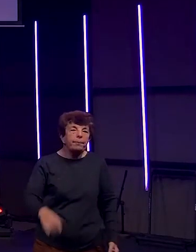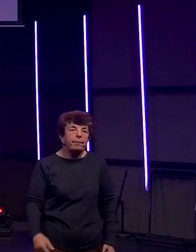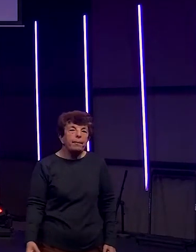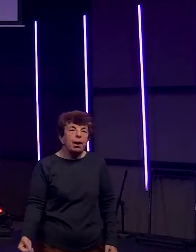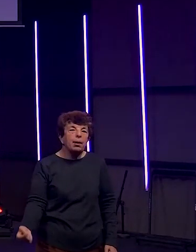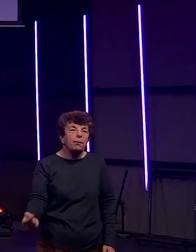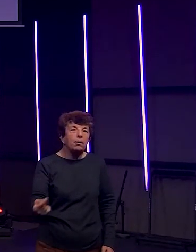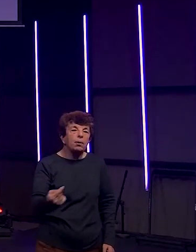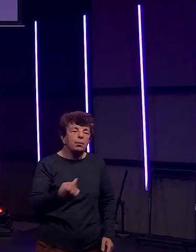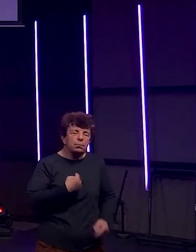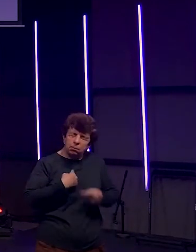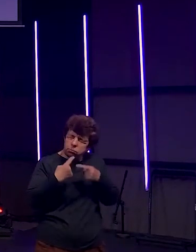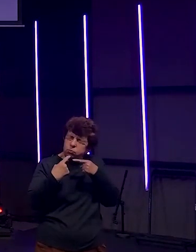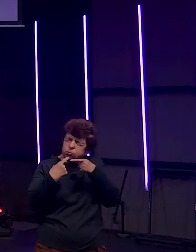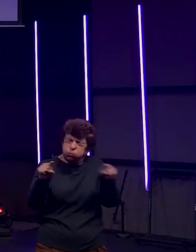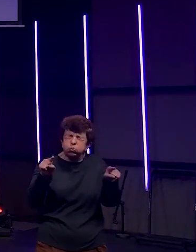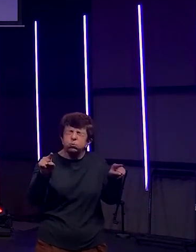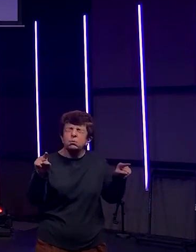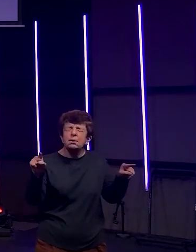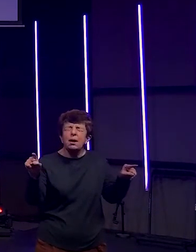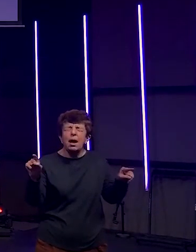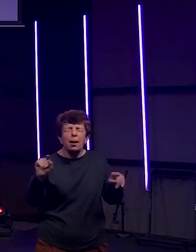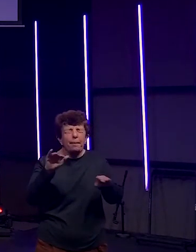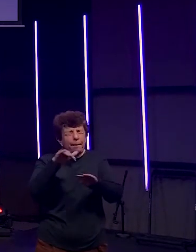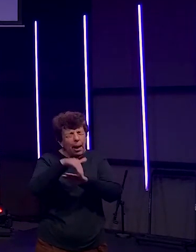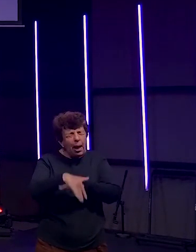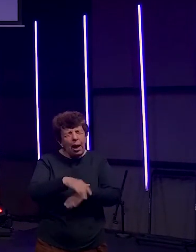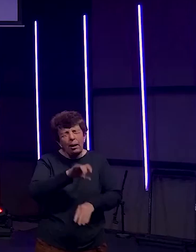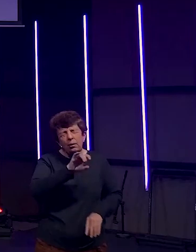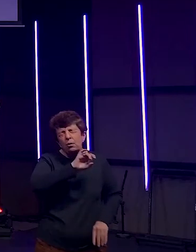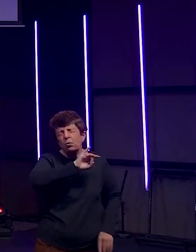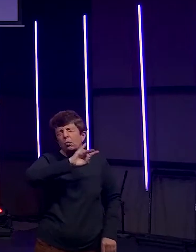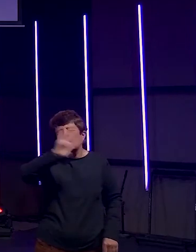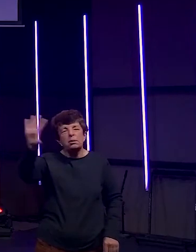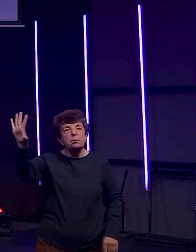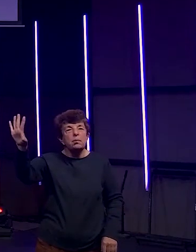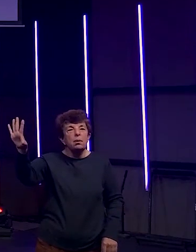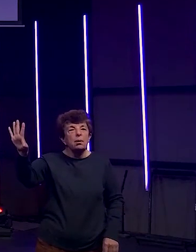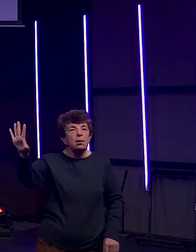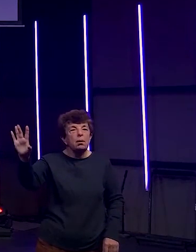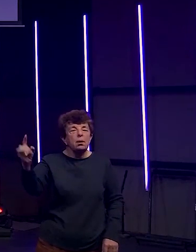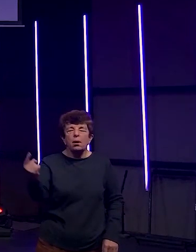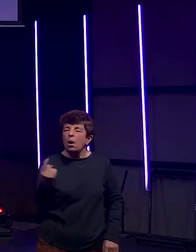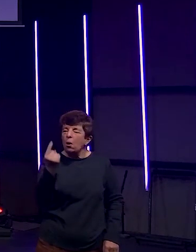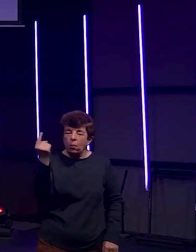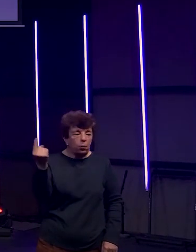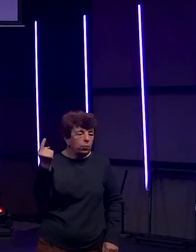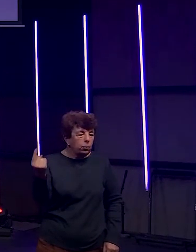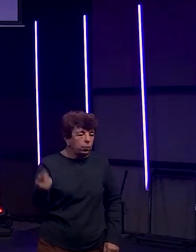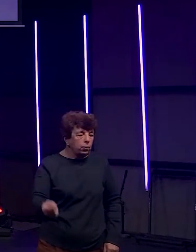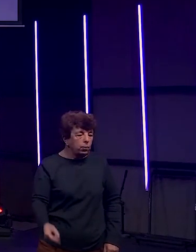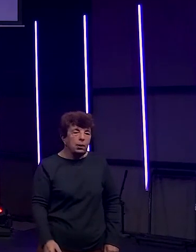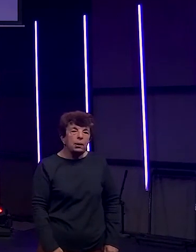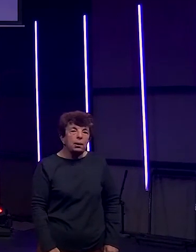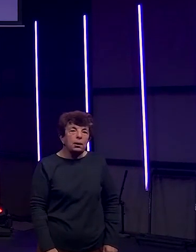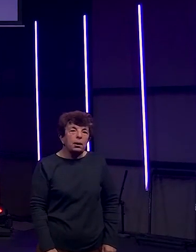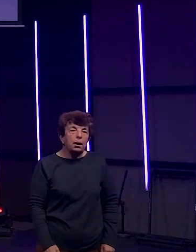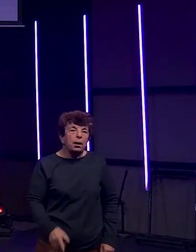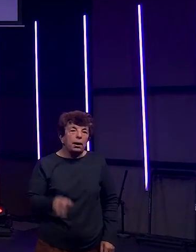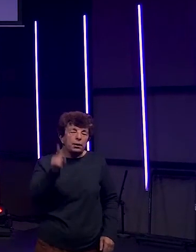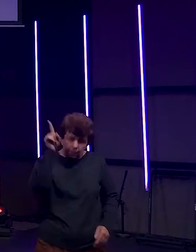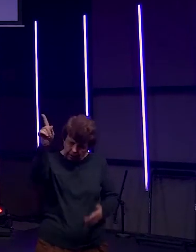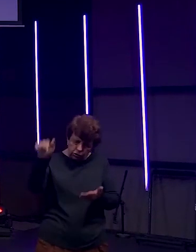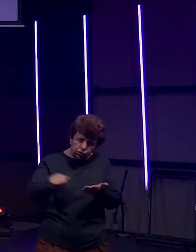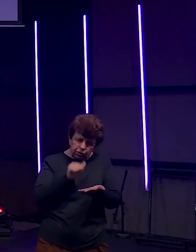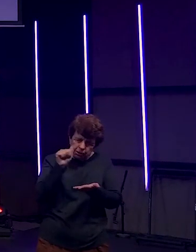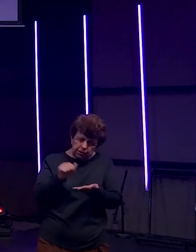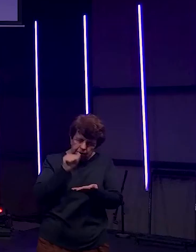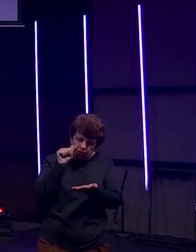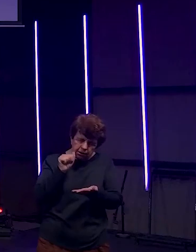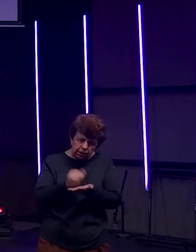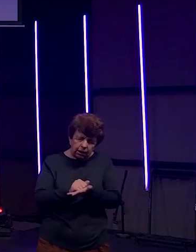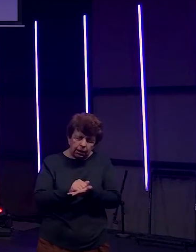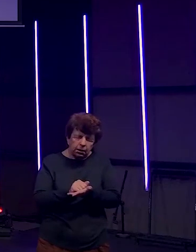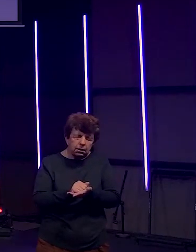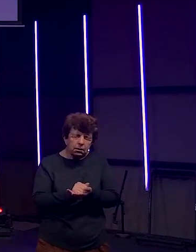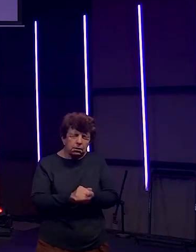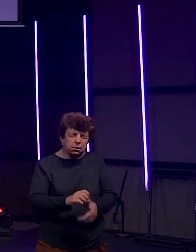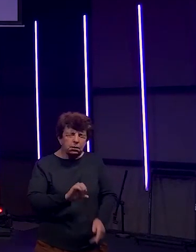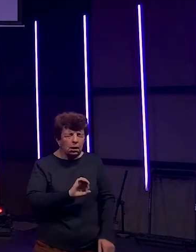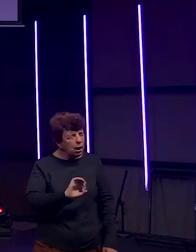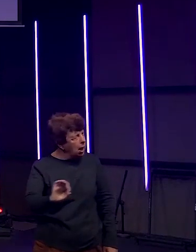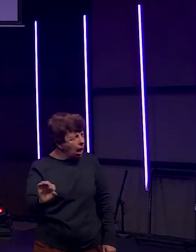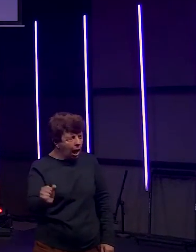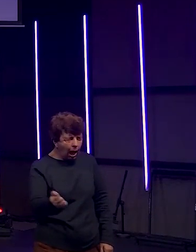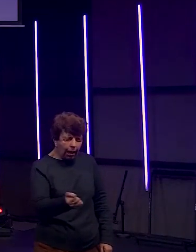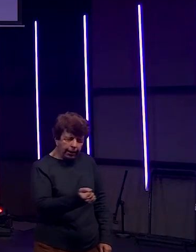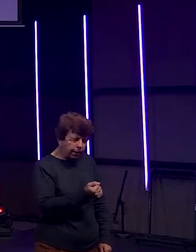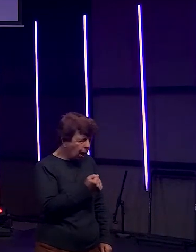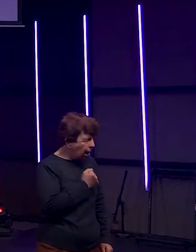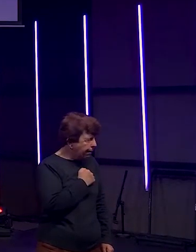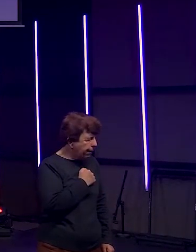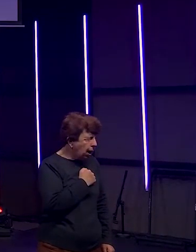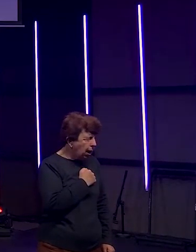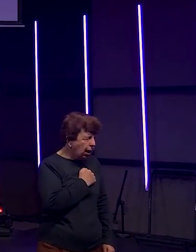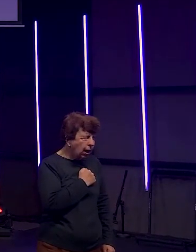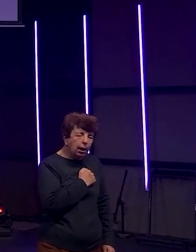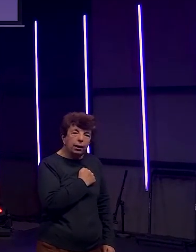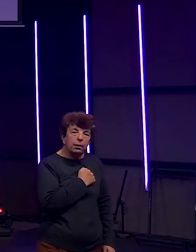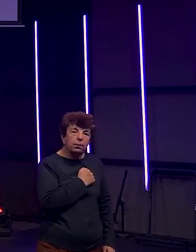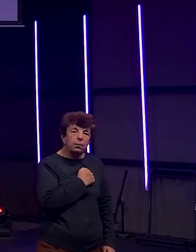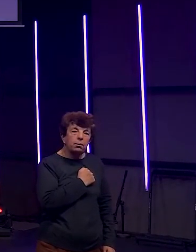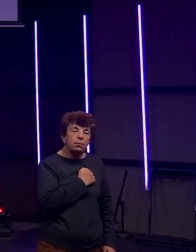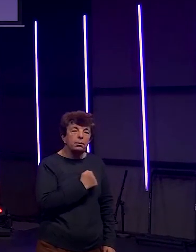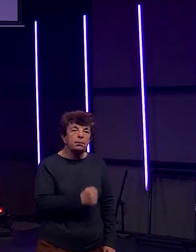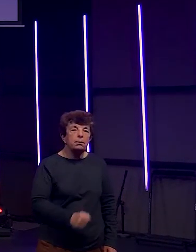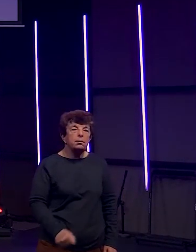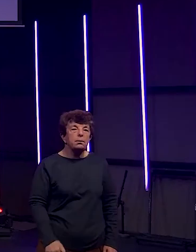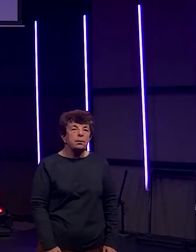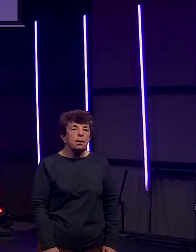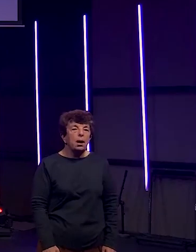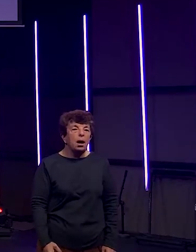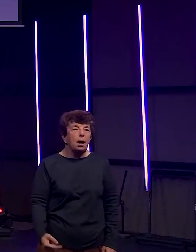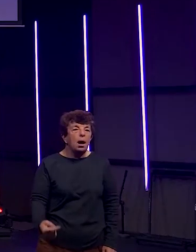I will boast in Christ alone His righteousness and not my own